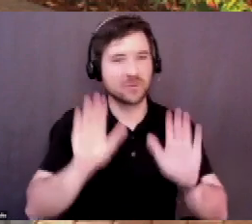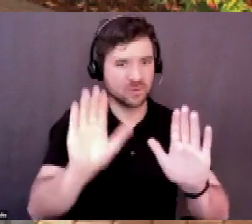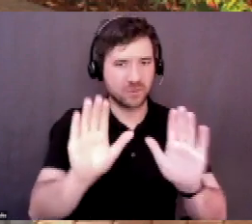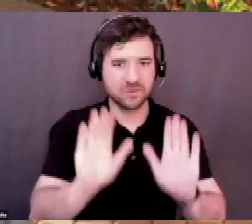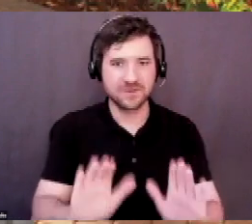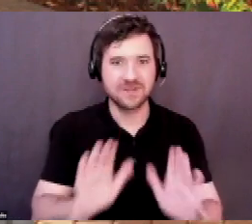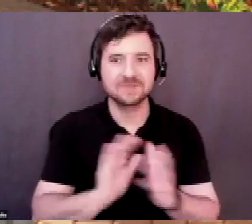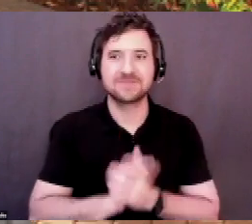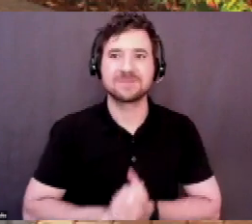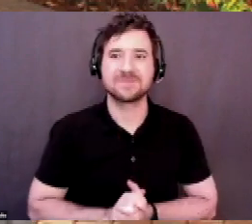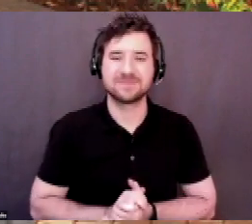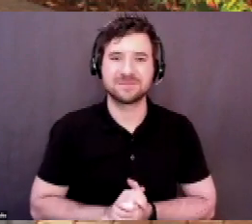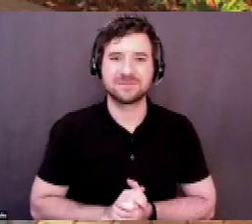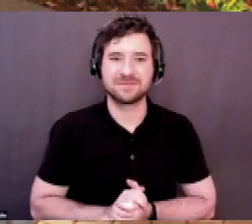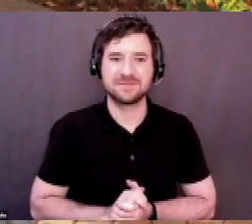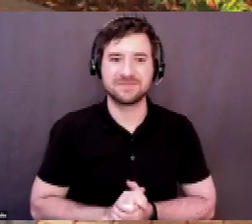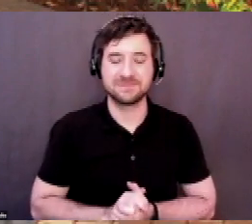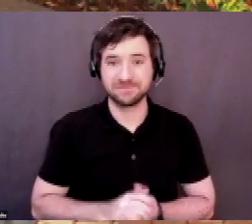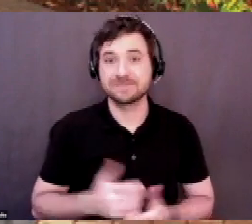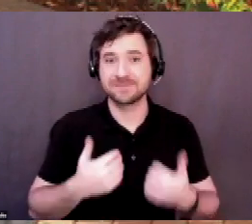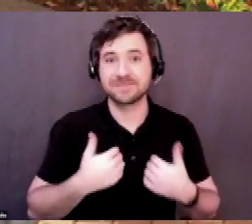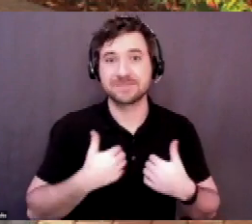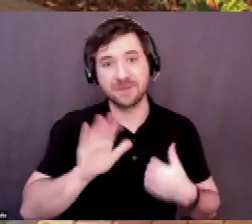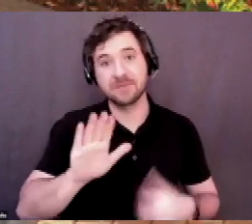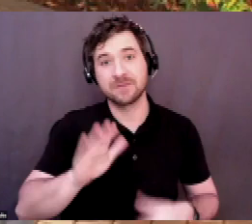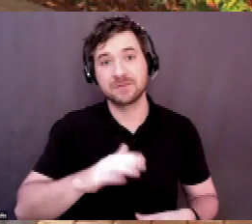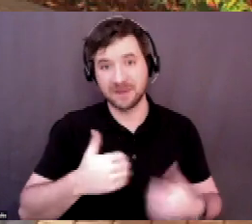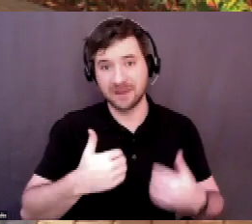Having my child was easily